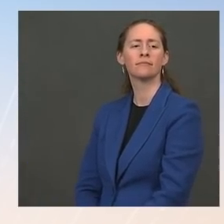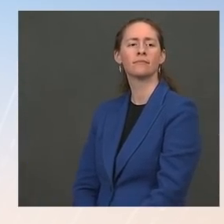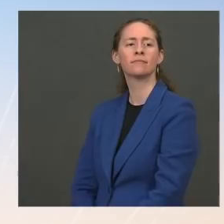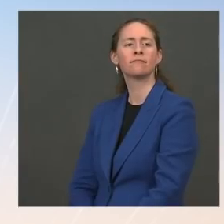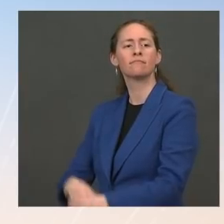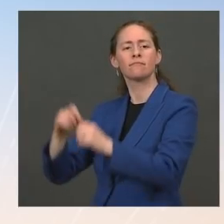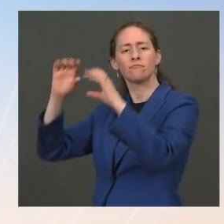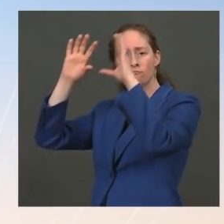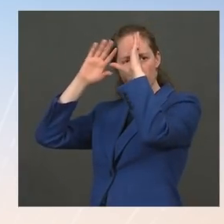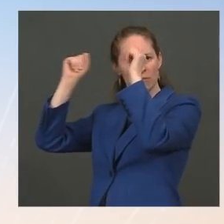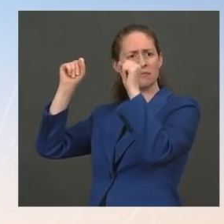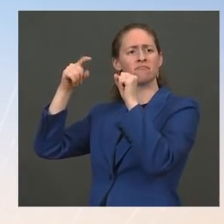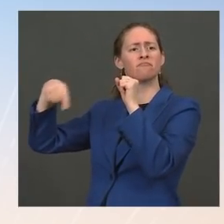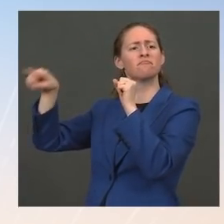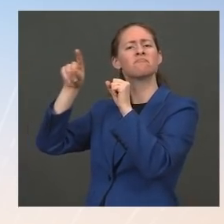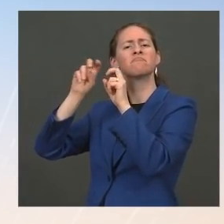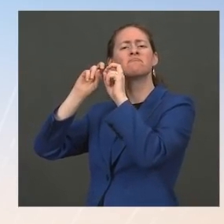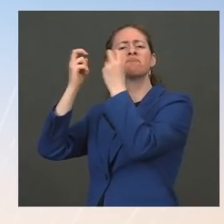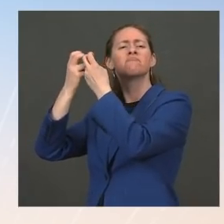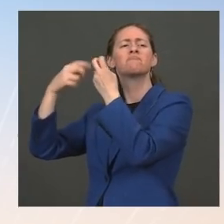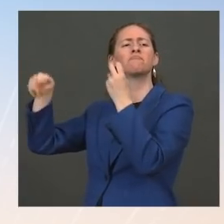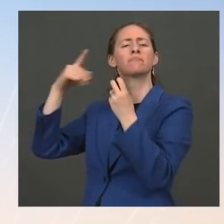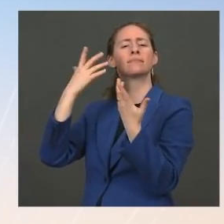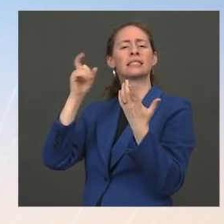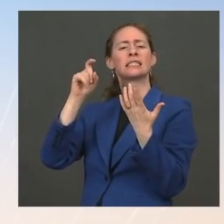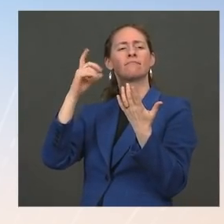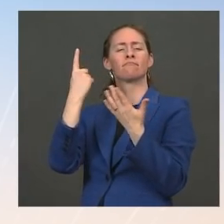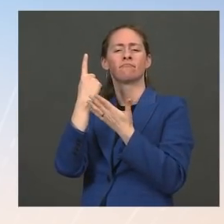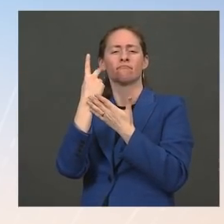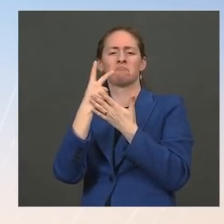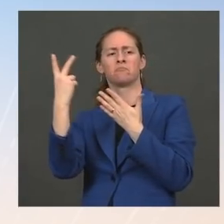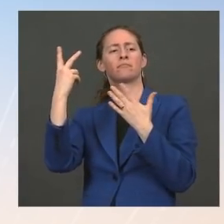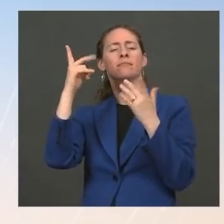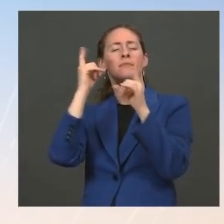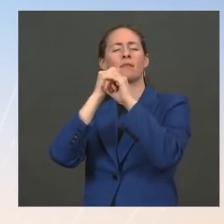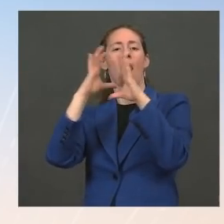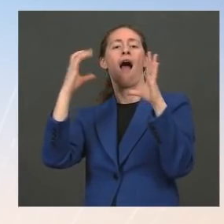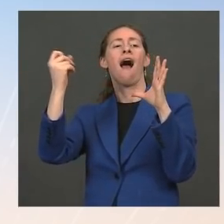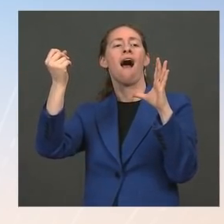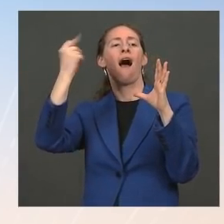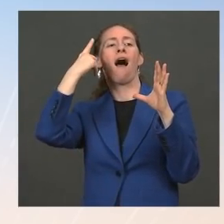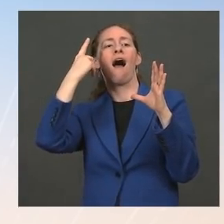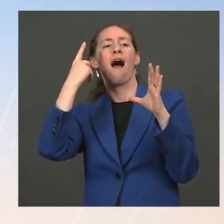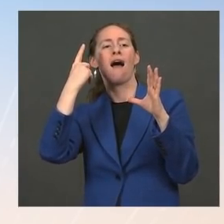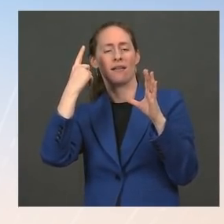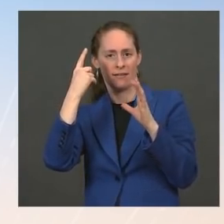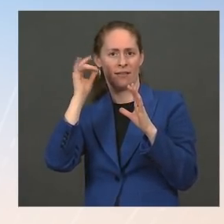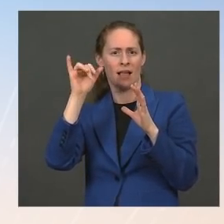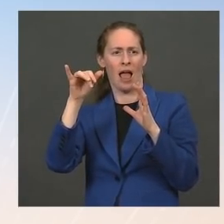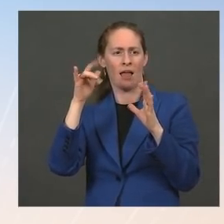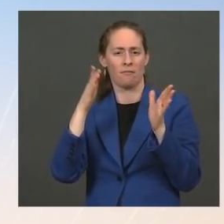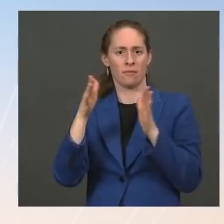Two weeks, then, would be about two weeks before the holidays. Should Americans at this point feel okay going forward